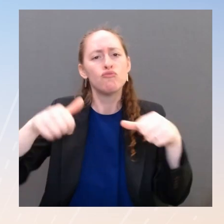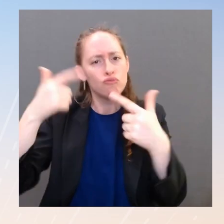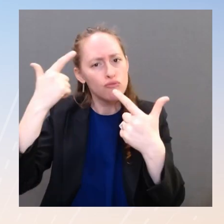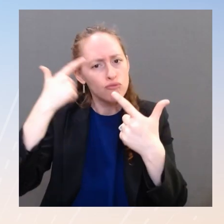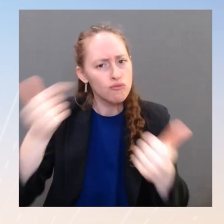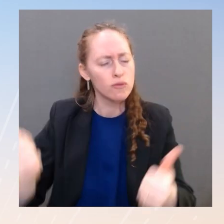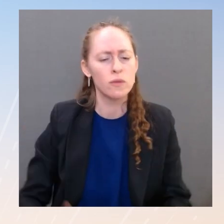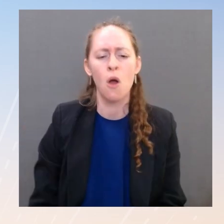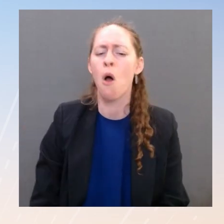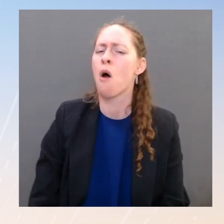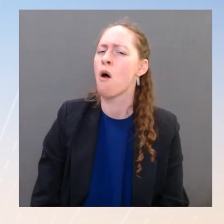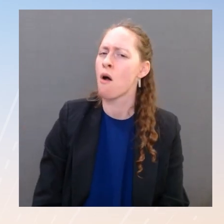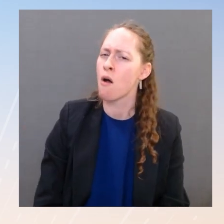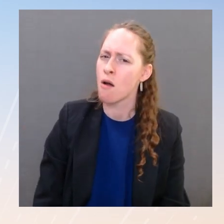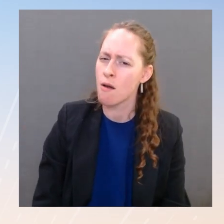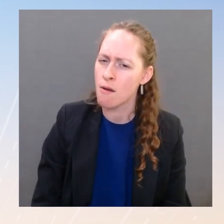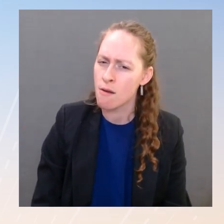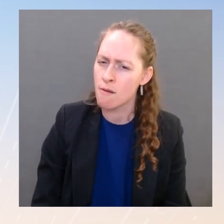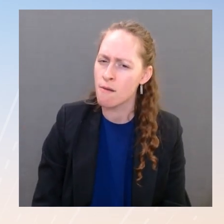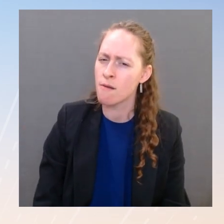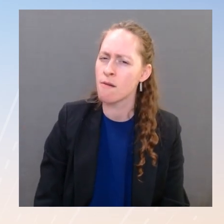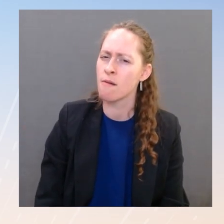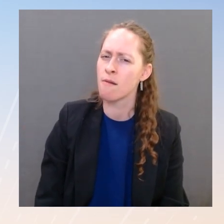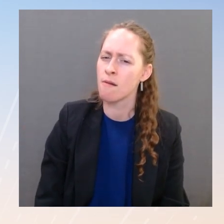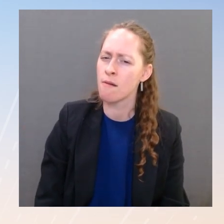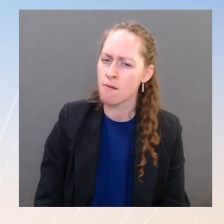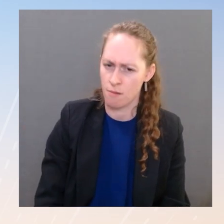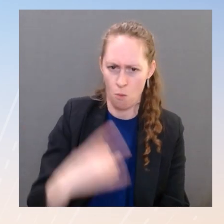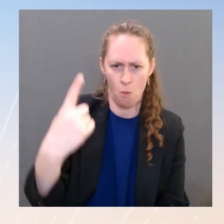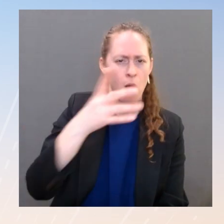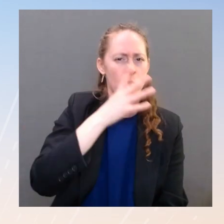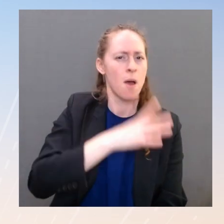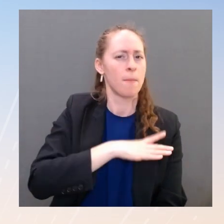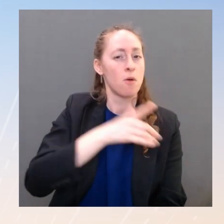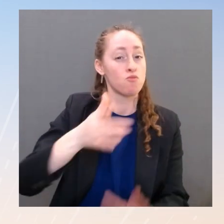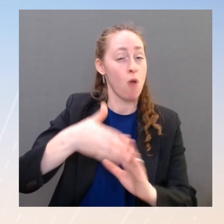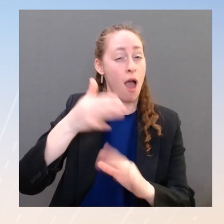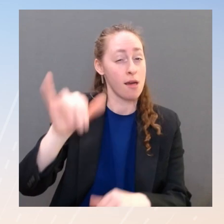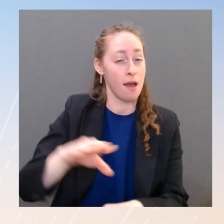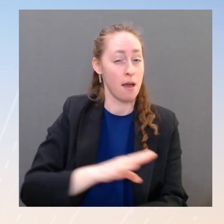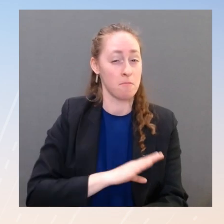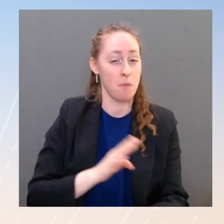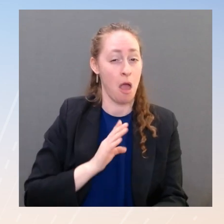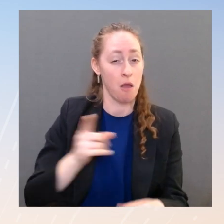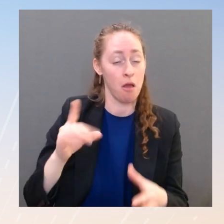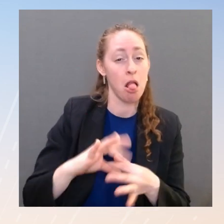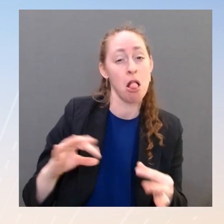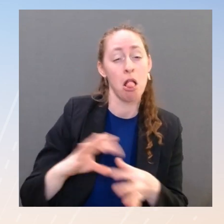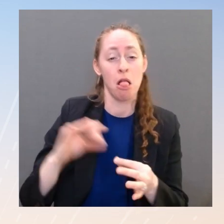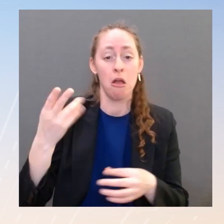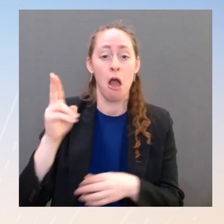She has said that she thinks the Hunter Biden laptop is Russian disinformation. So, should we look forward in the future